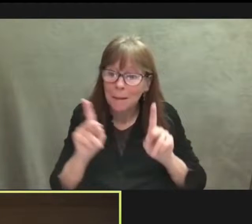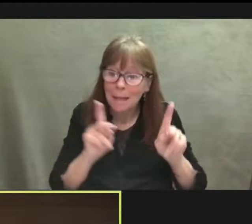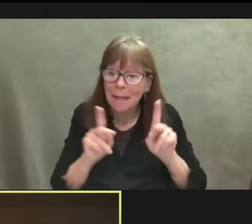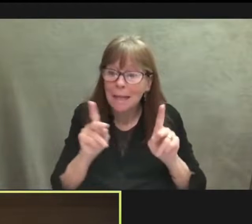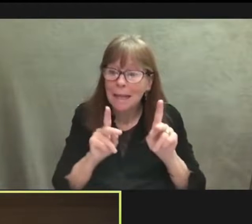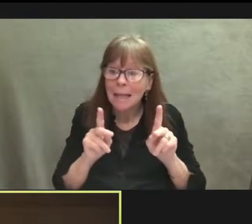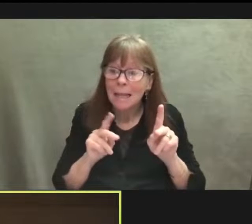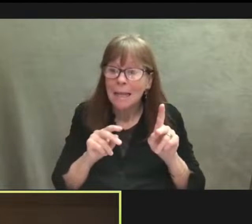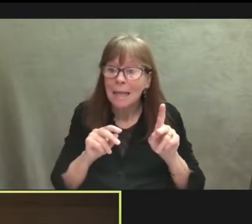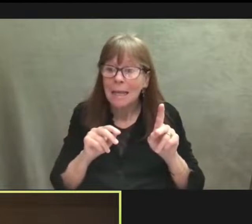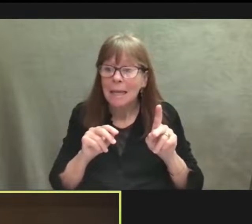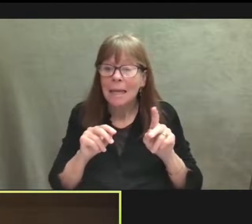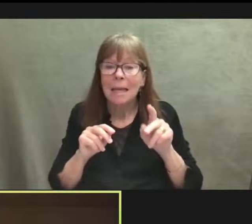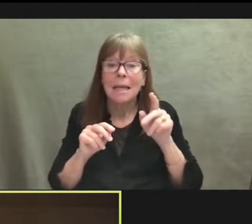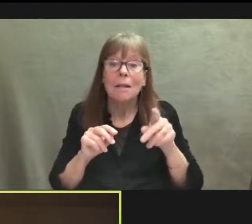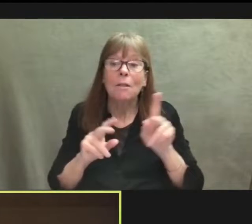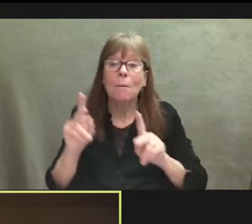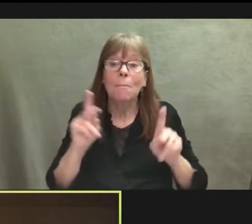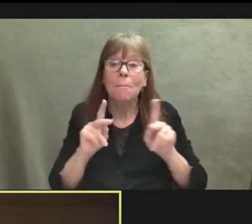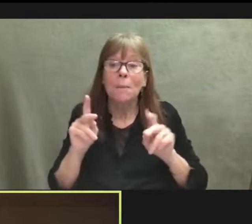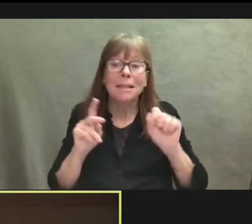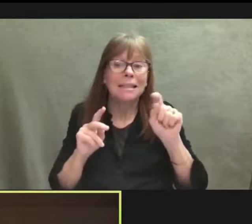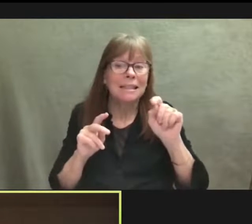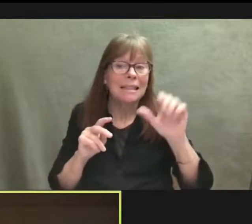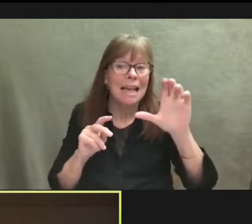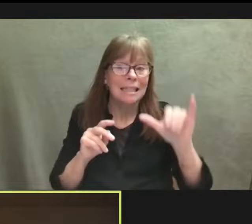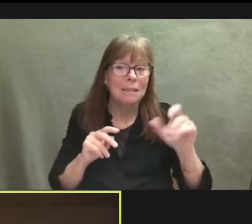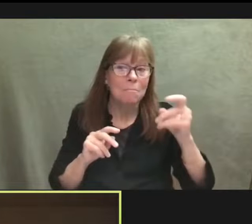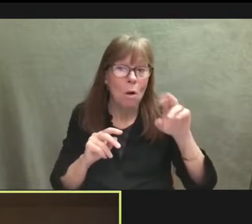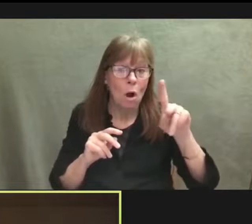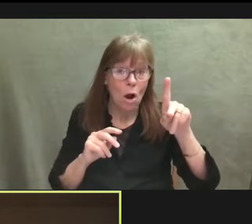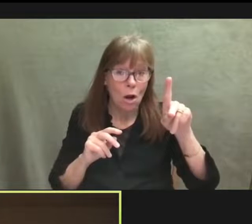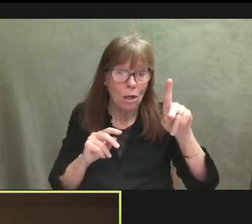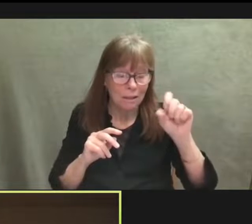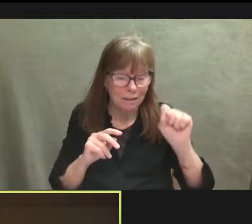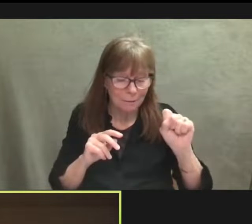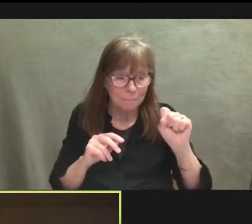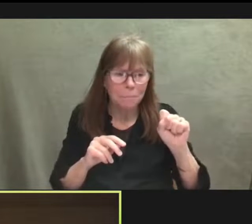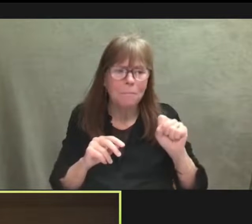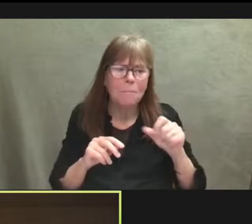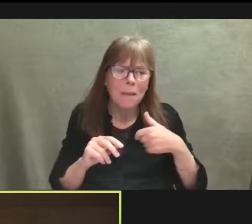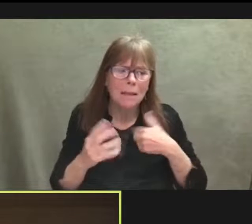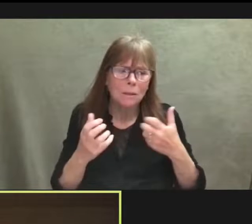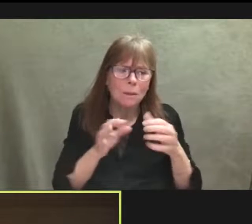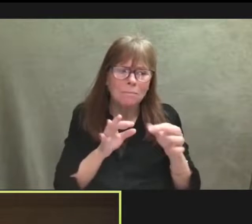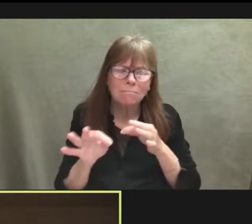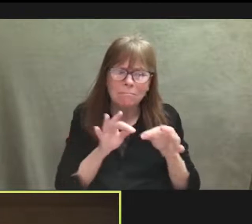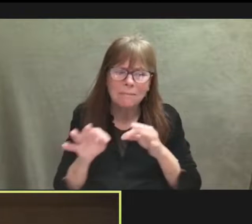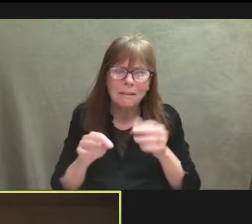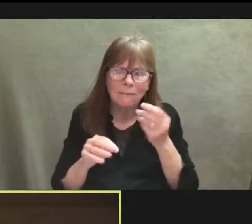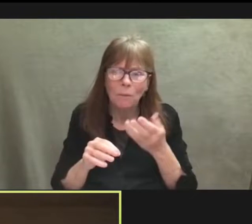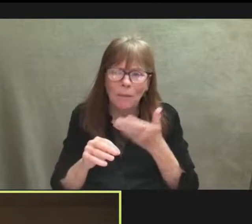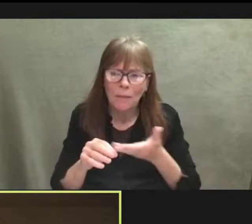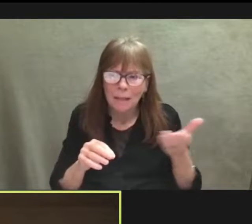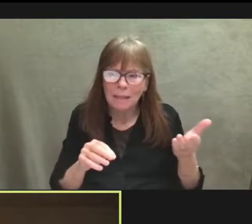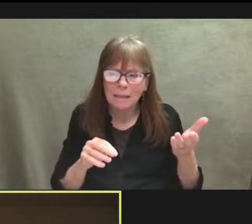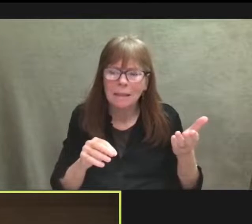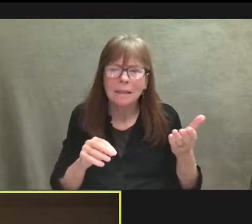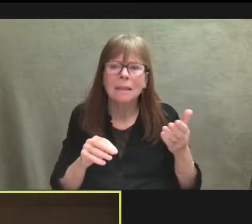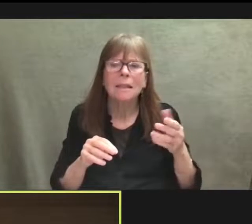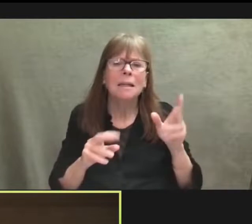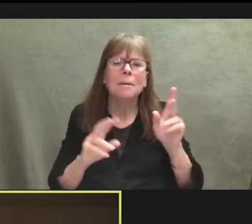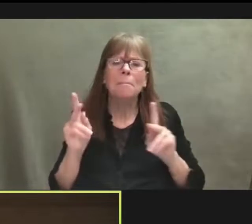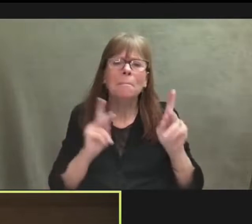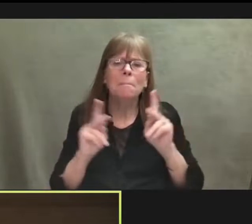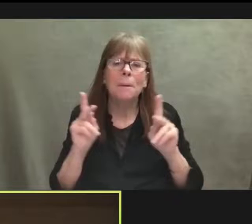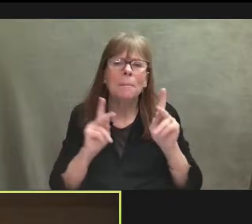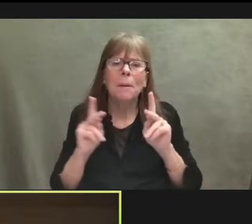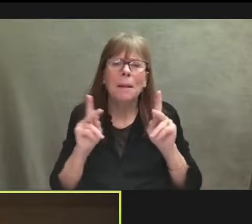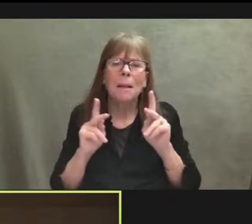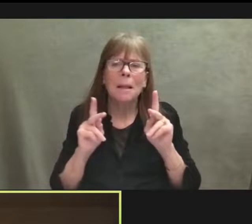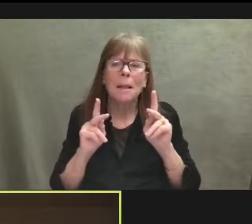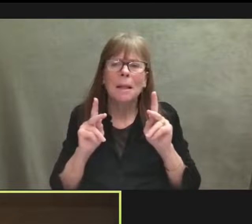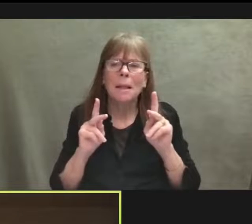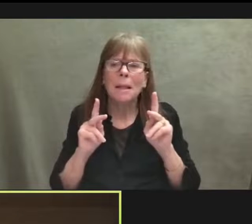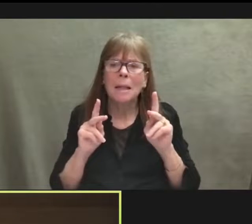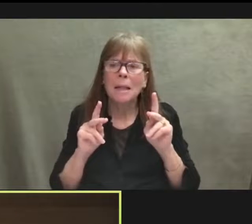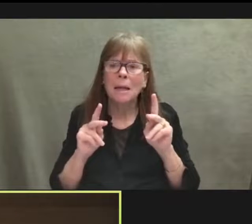Stacy… I just want to clarify a few things in case people are new to this term.